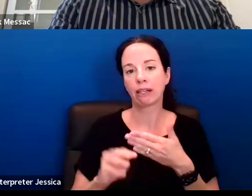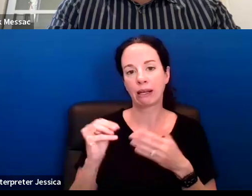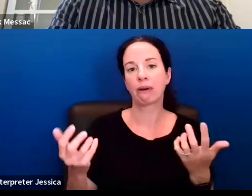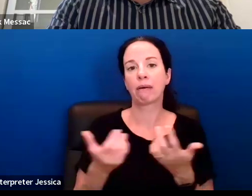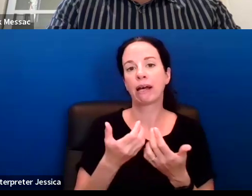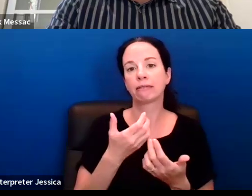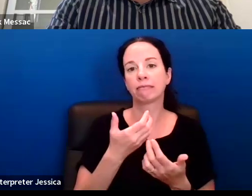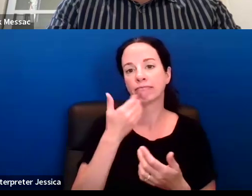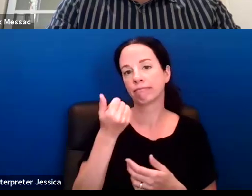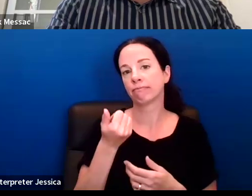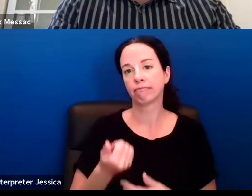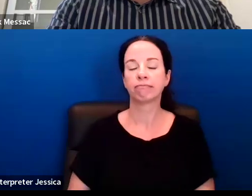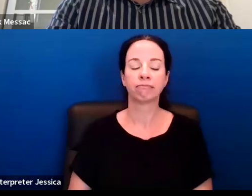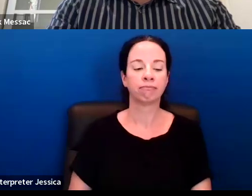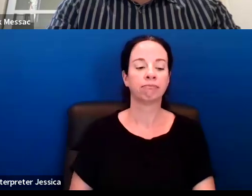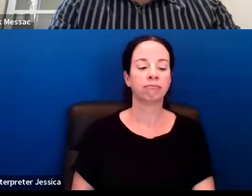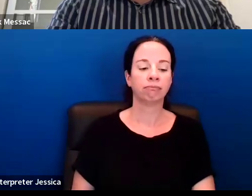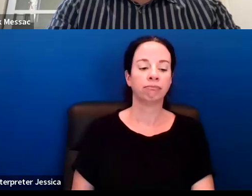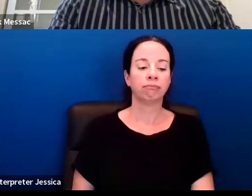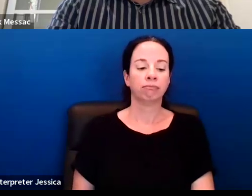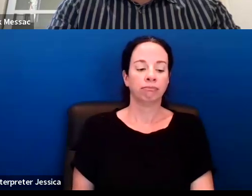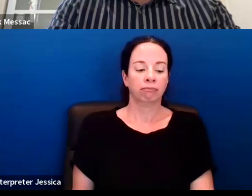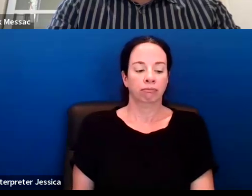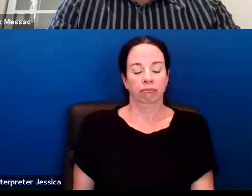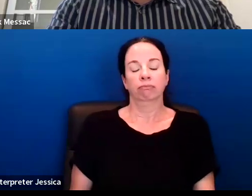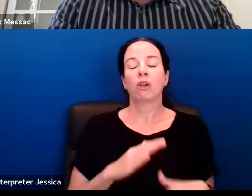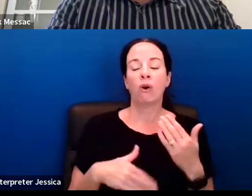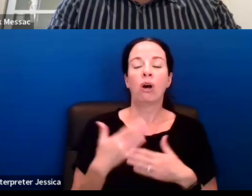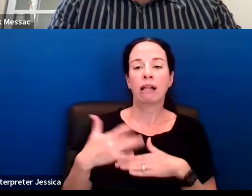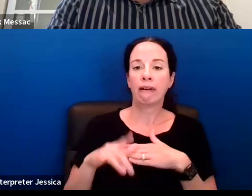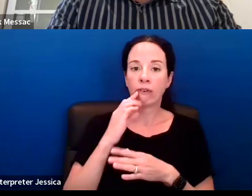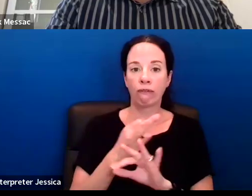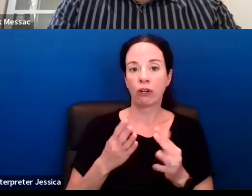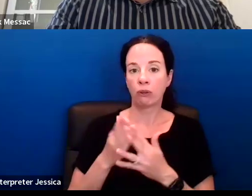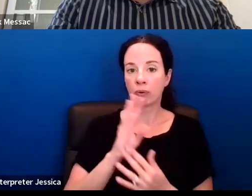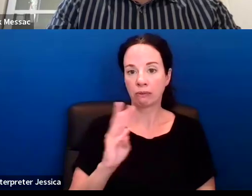their needs. And all of this is already available for free through our website. We are planning